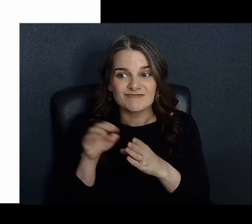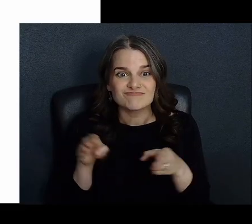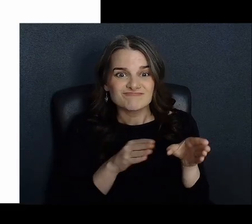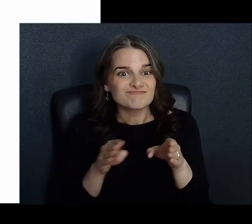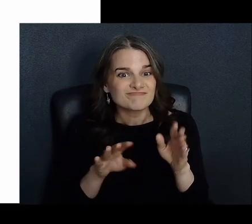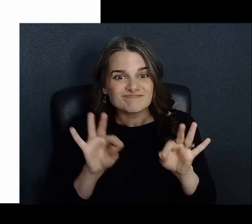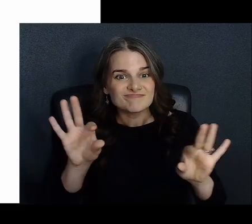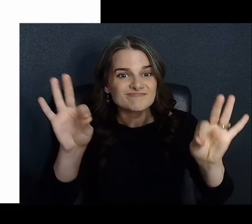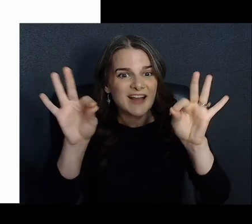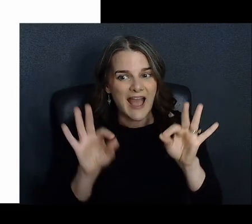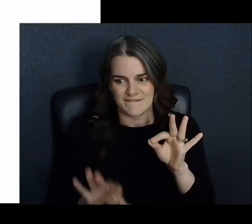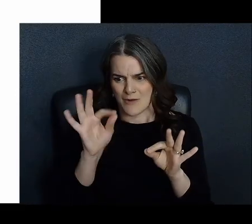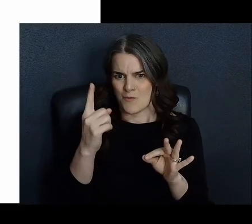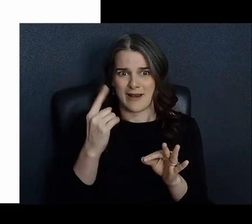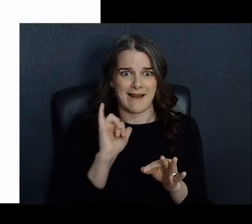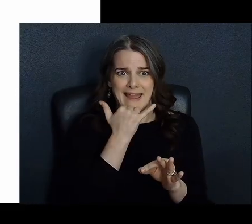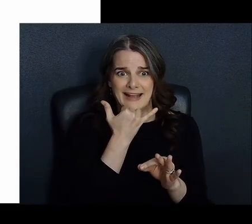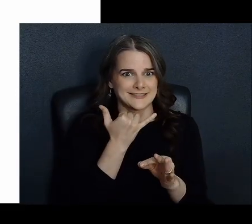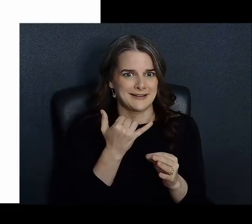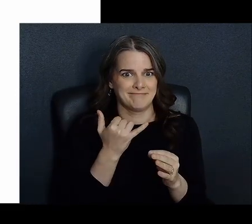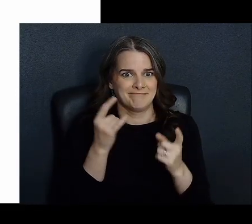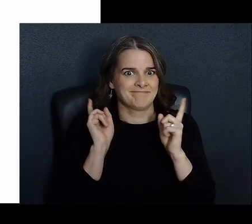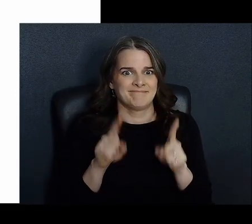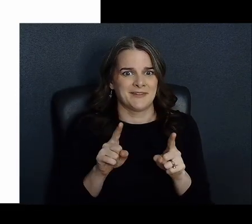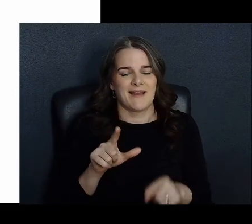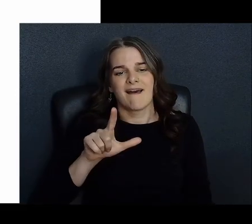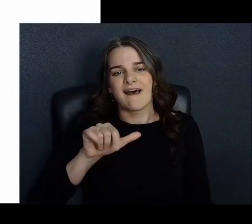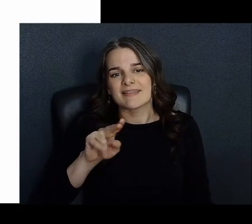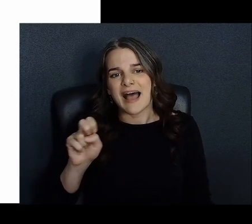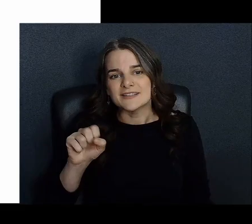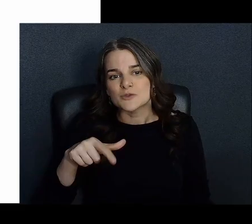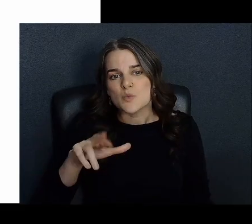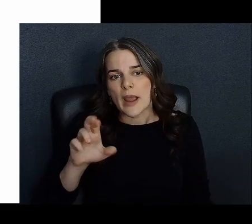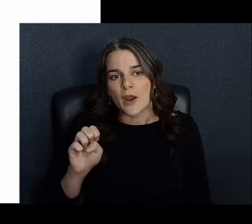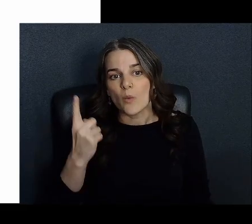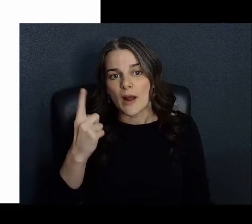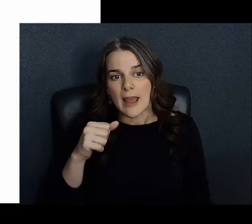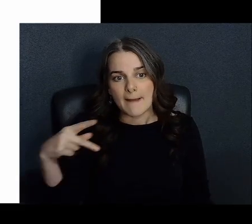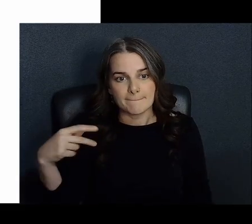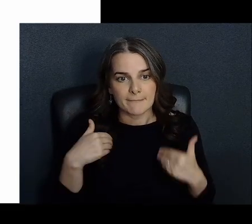I had Blind Square, which is one of the apps that I have on my phone, announced to me